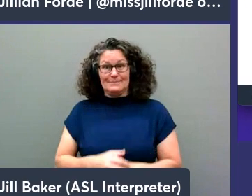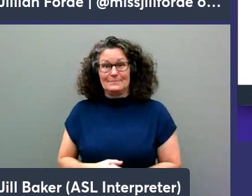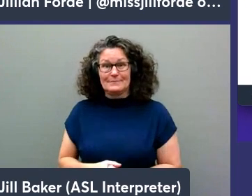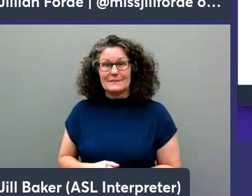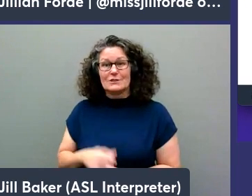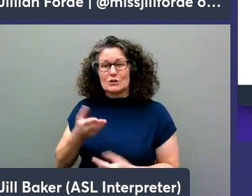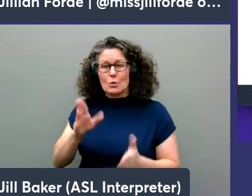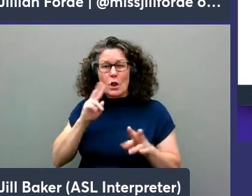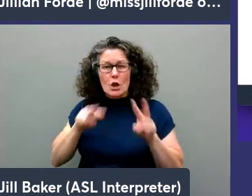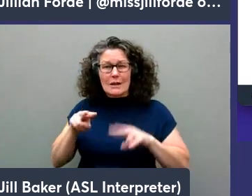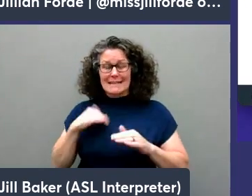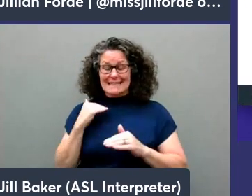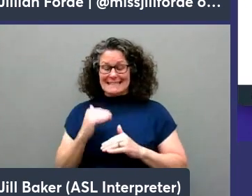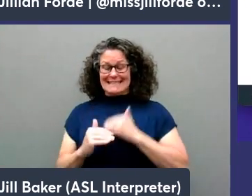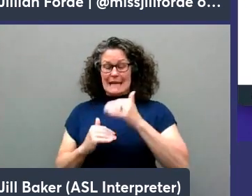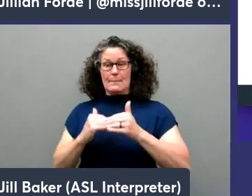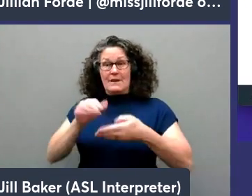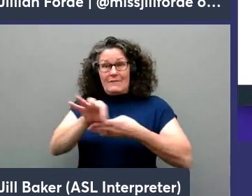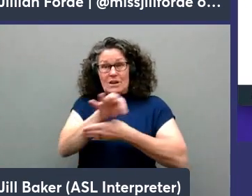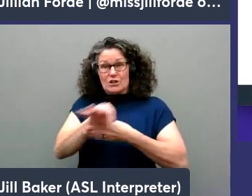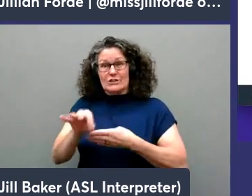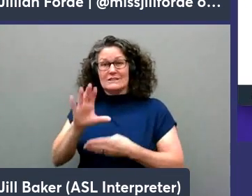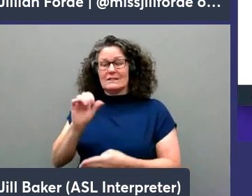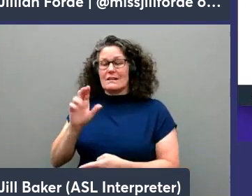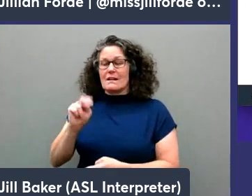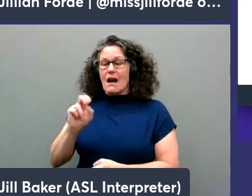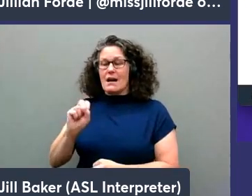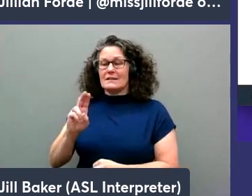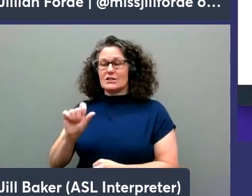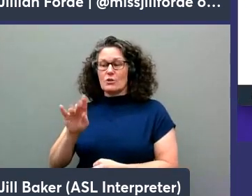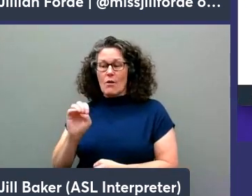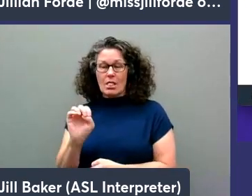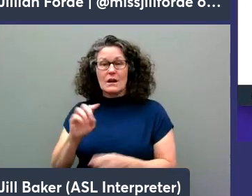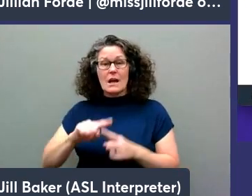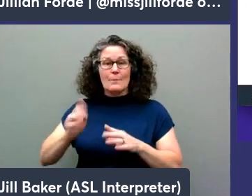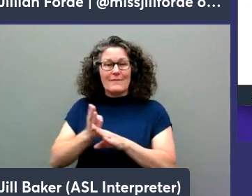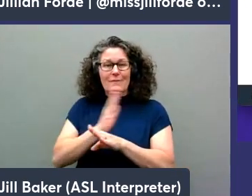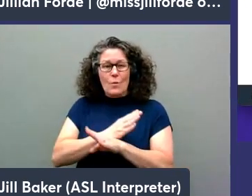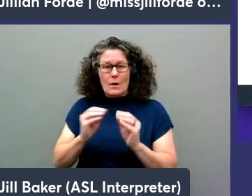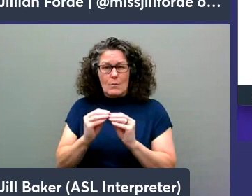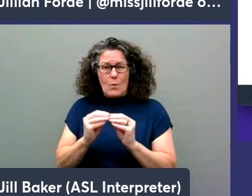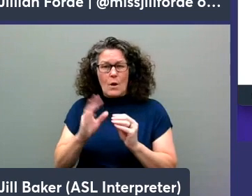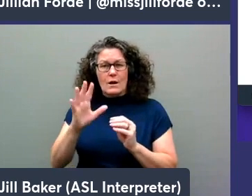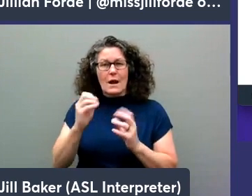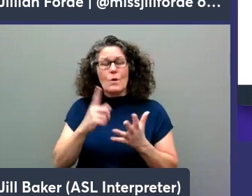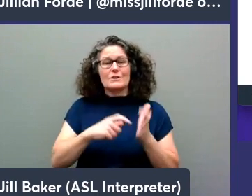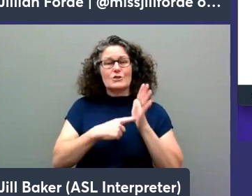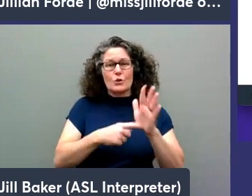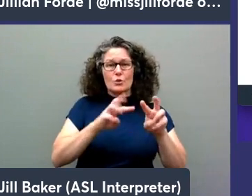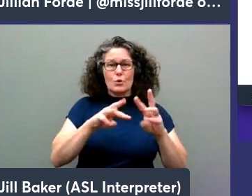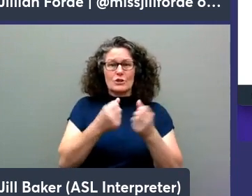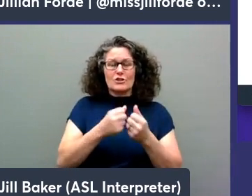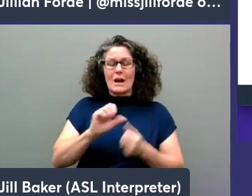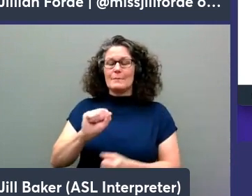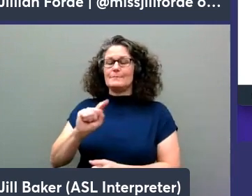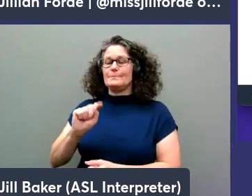Here's the Step Functions console. And before I actually go anywhere, I wanna show you workshop studio, just so you can kind of get an idea.